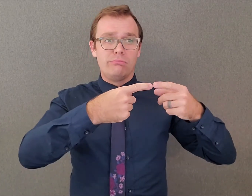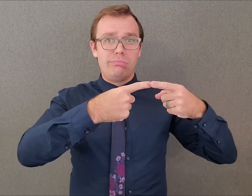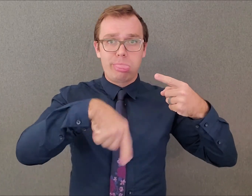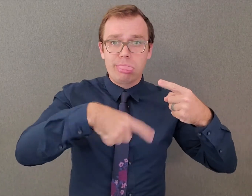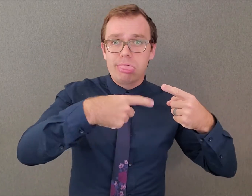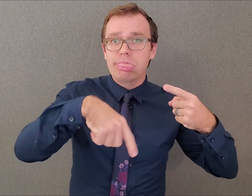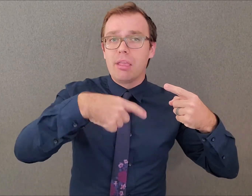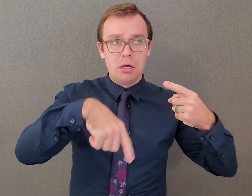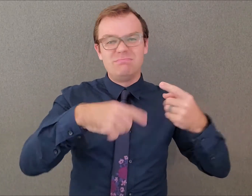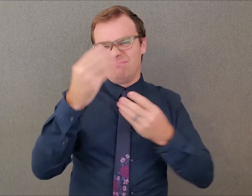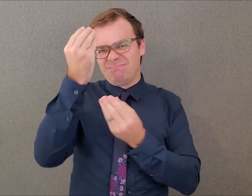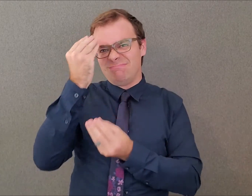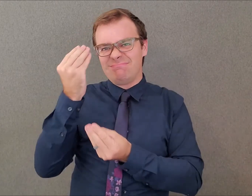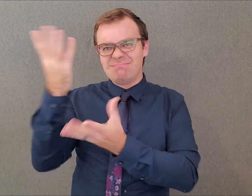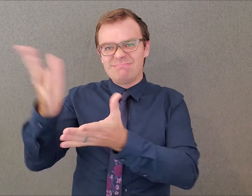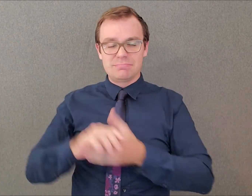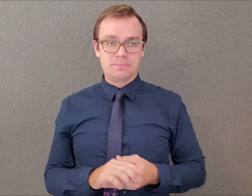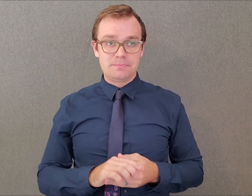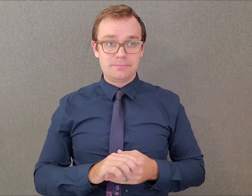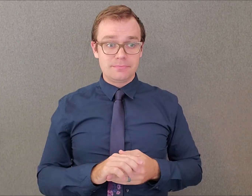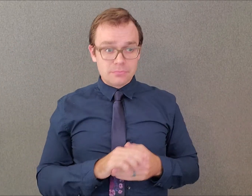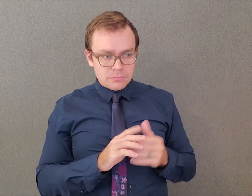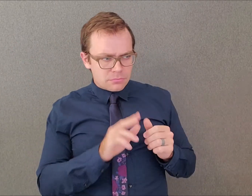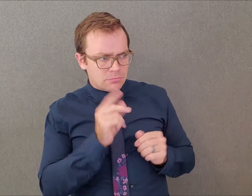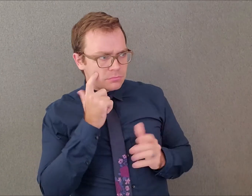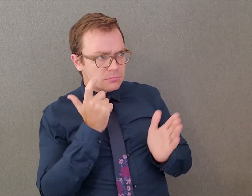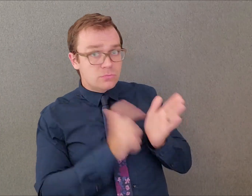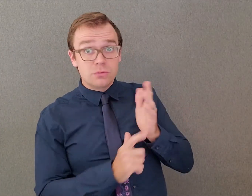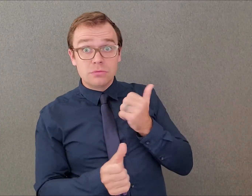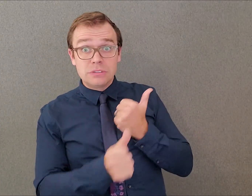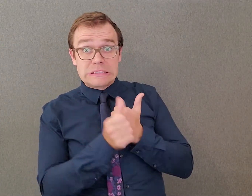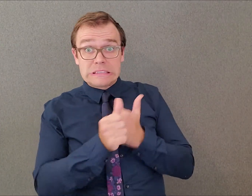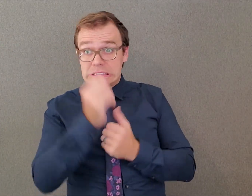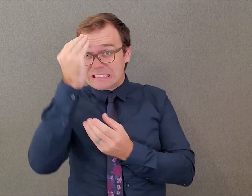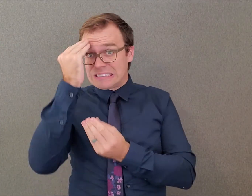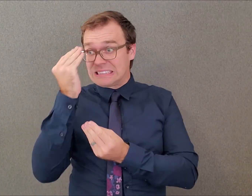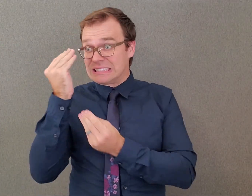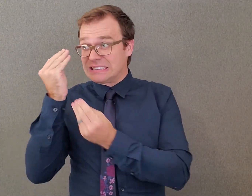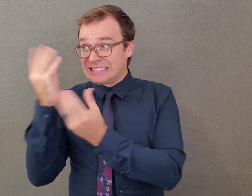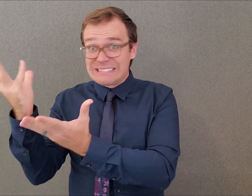to appropriate authorities. Reporting potential hazards will help direct efforts